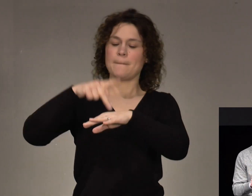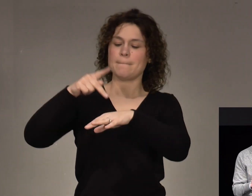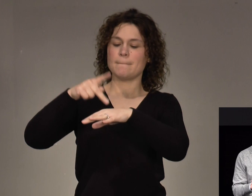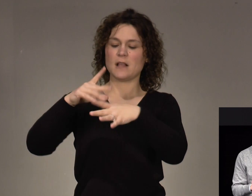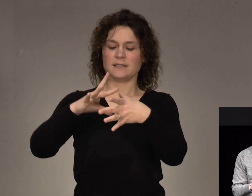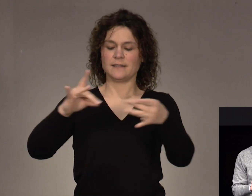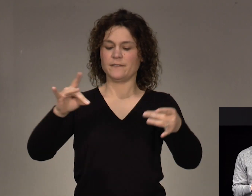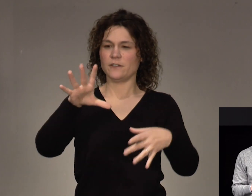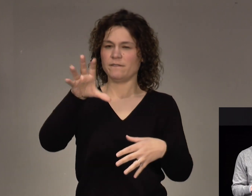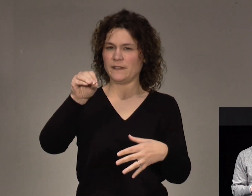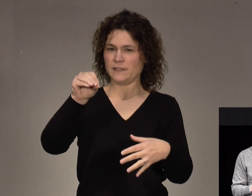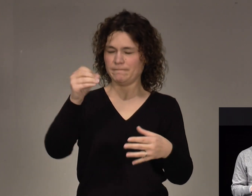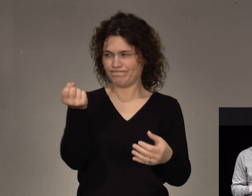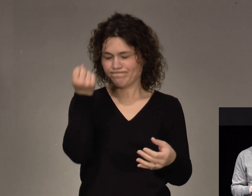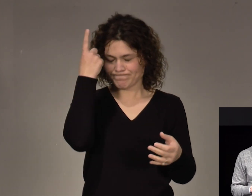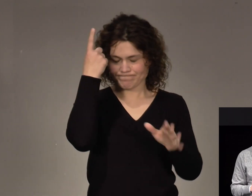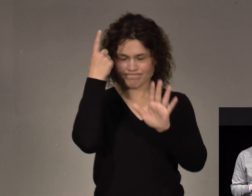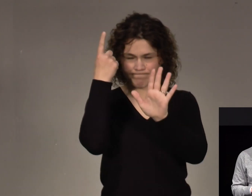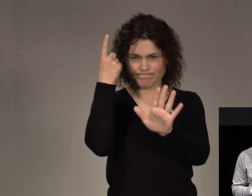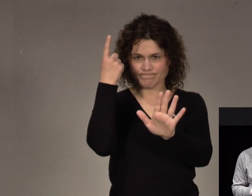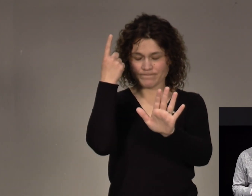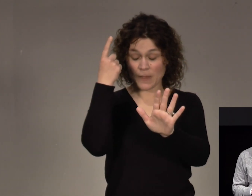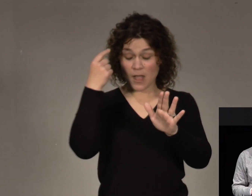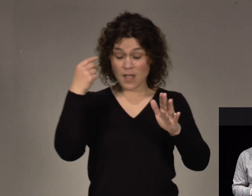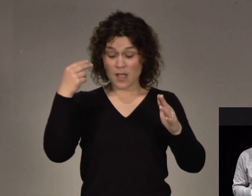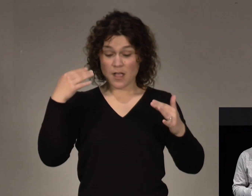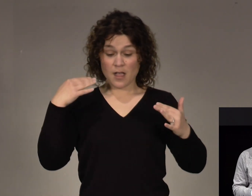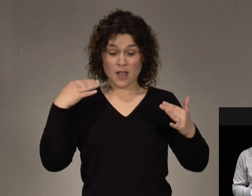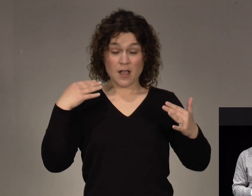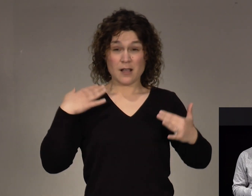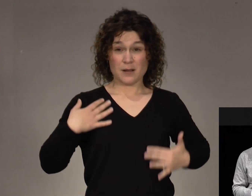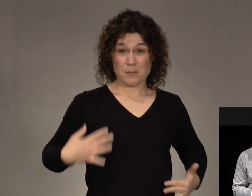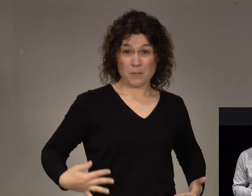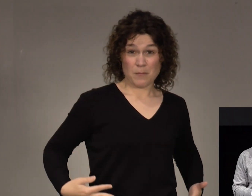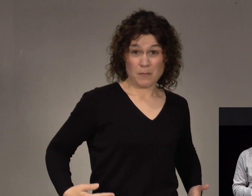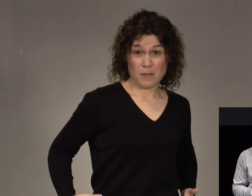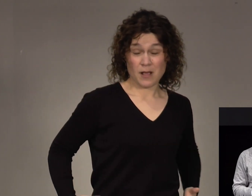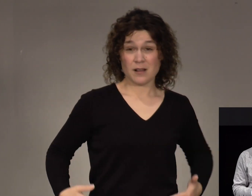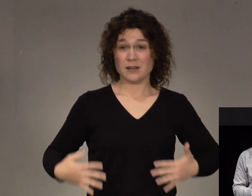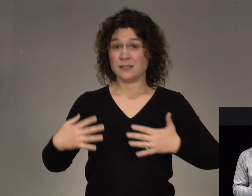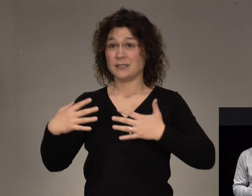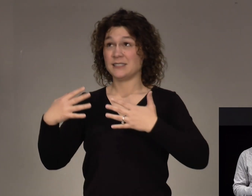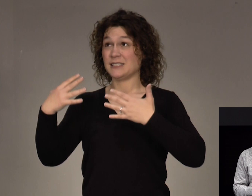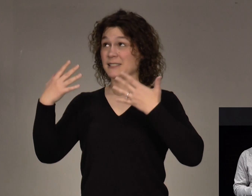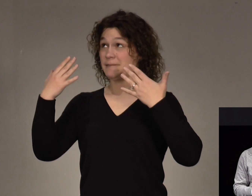verse 50--here's the deal: Flesh and blood cannot enter the kingdom